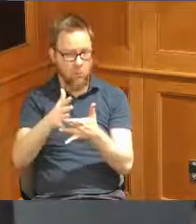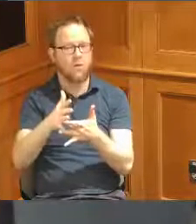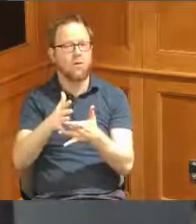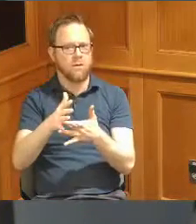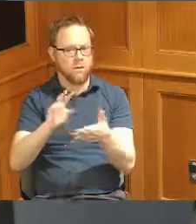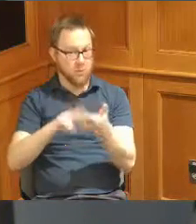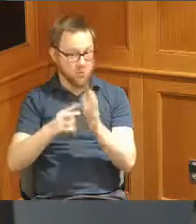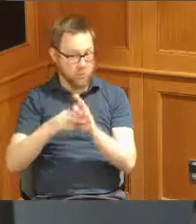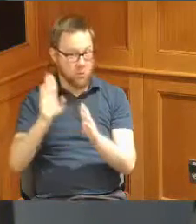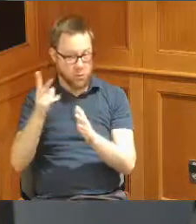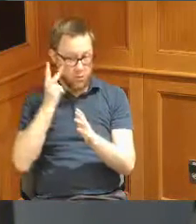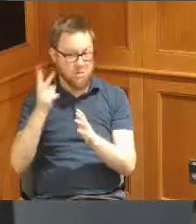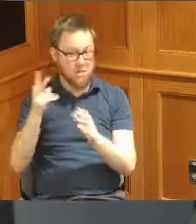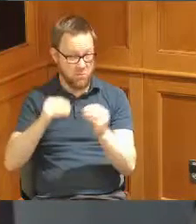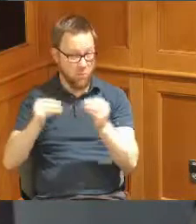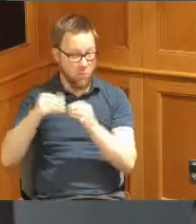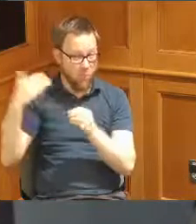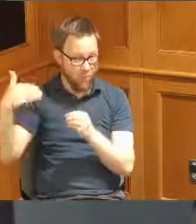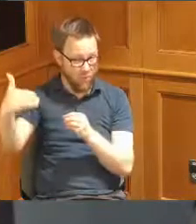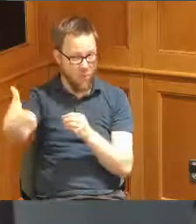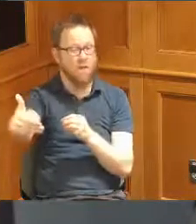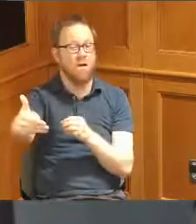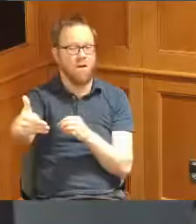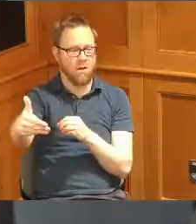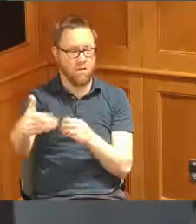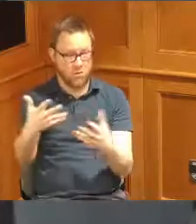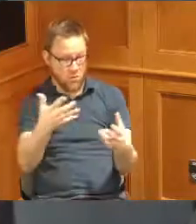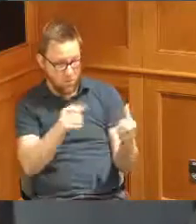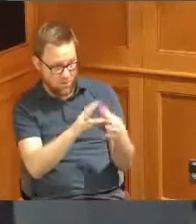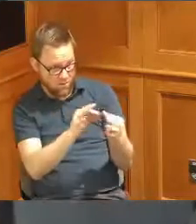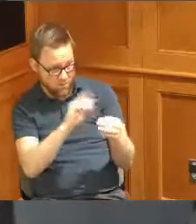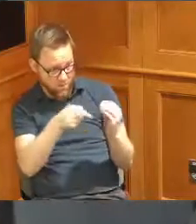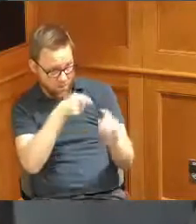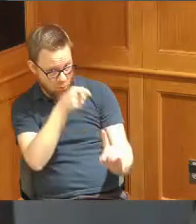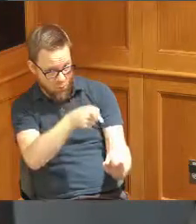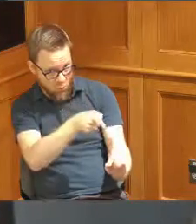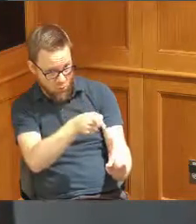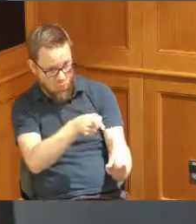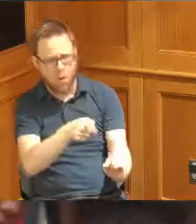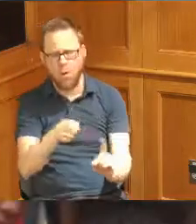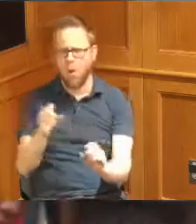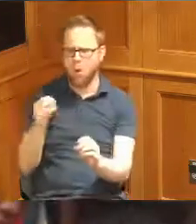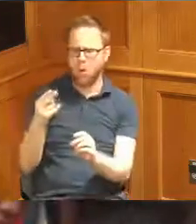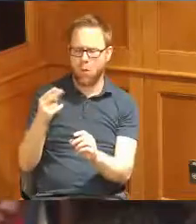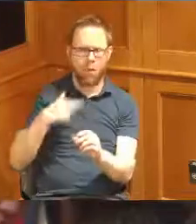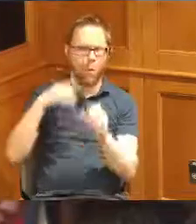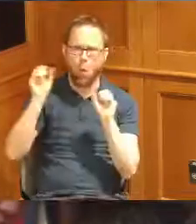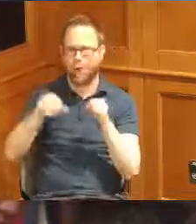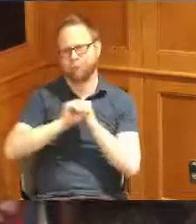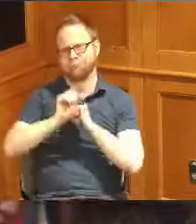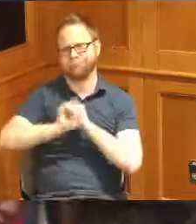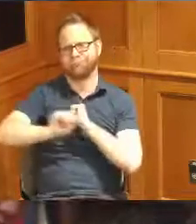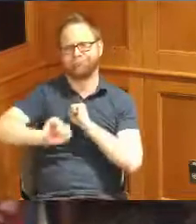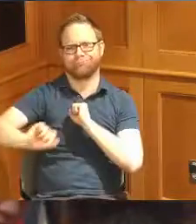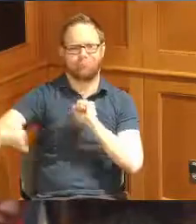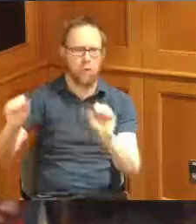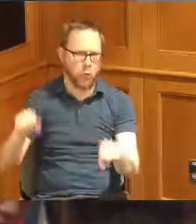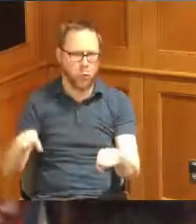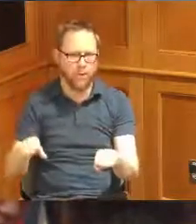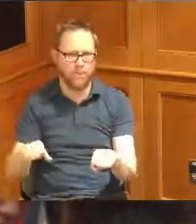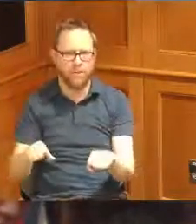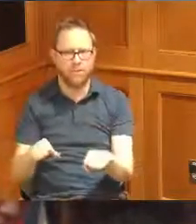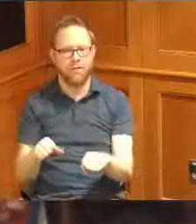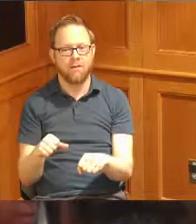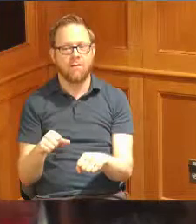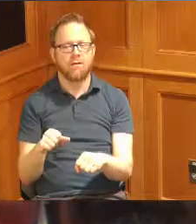more of her you want to say a word about her point and on about her like you said Miss Ohio